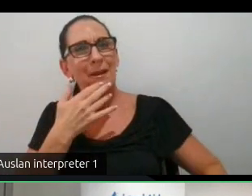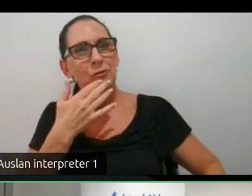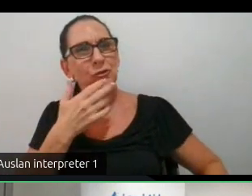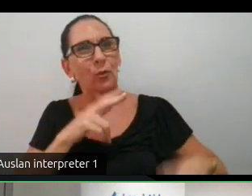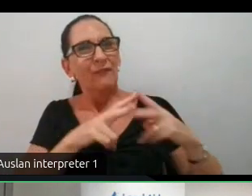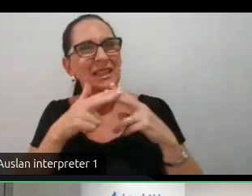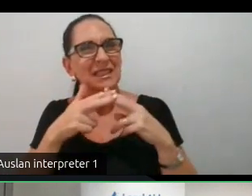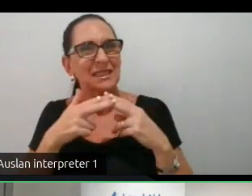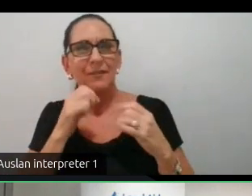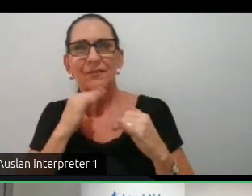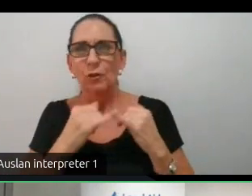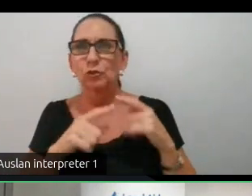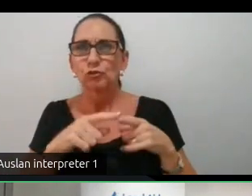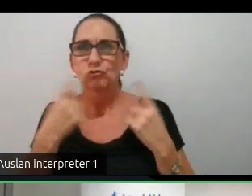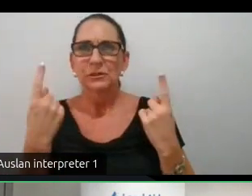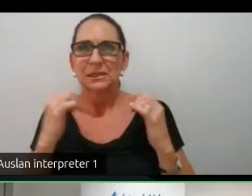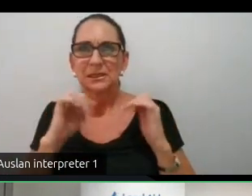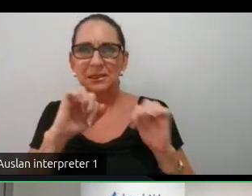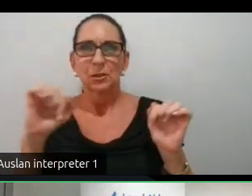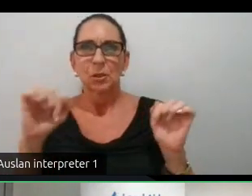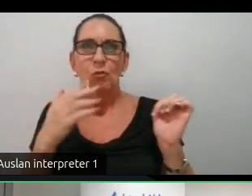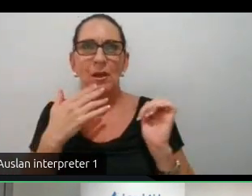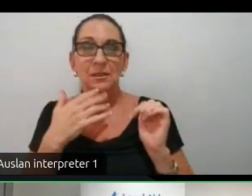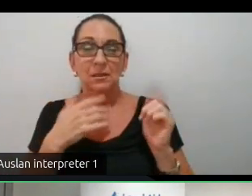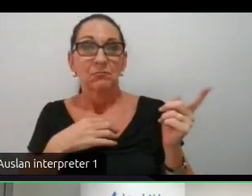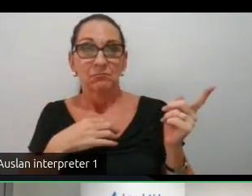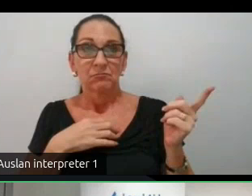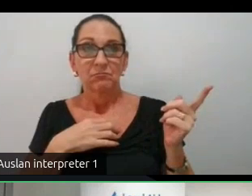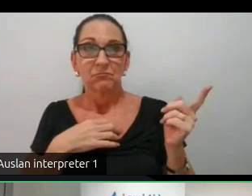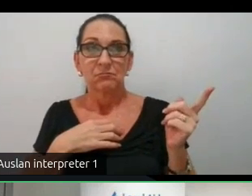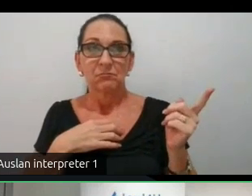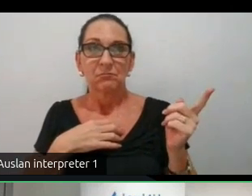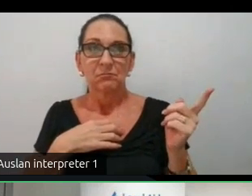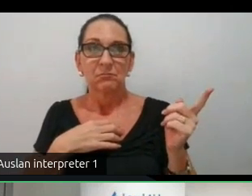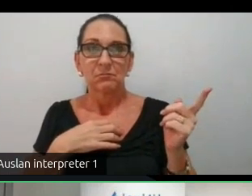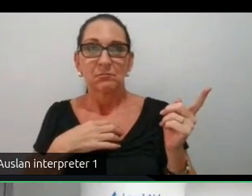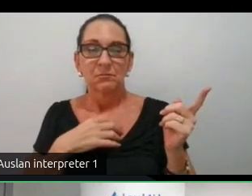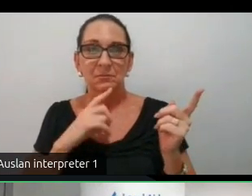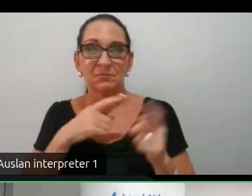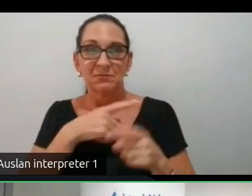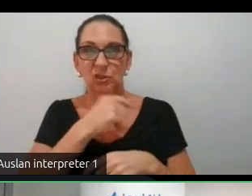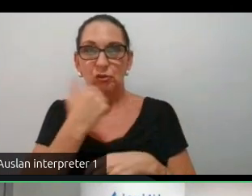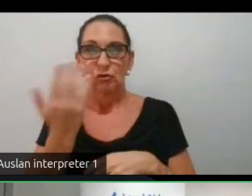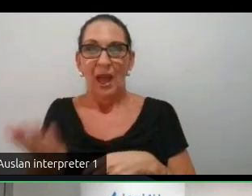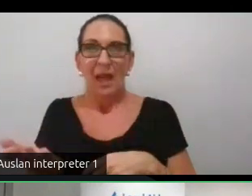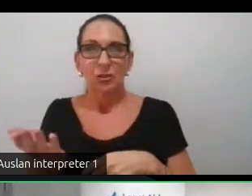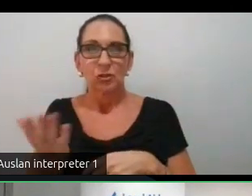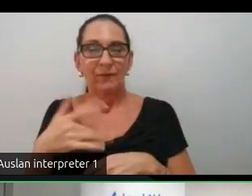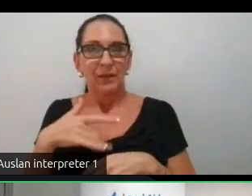fix property. Yeah. I don't know. It costs what what you get charged. It costs what you're going